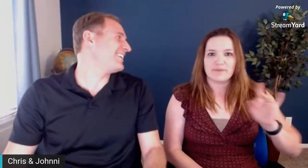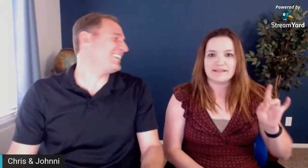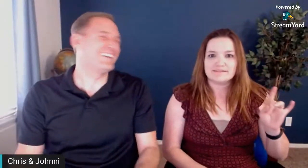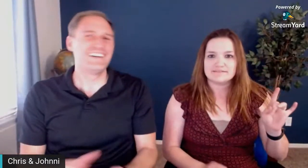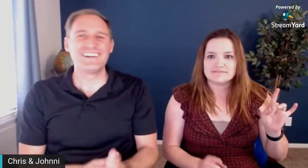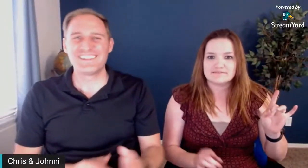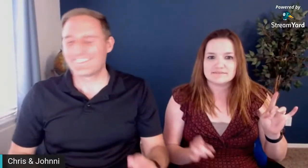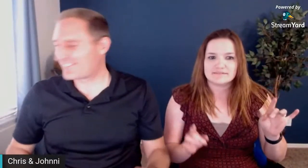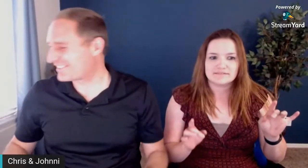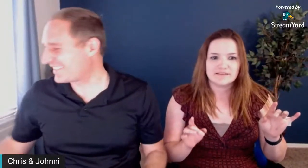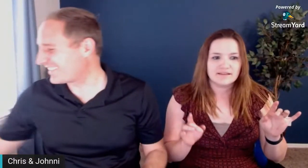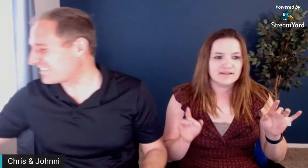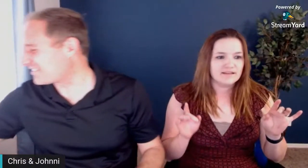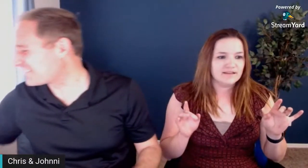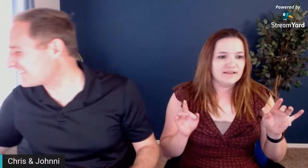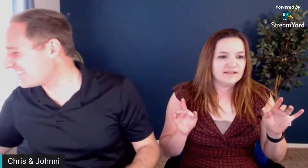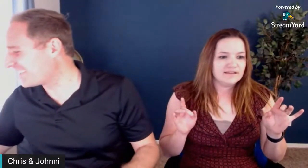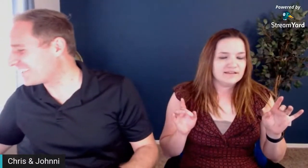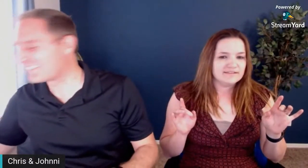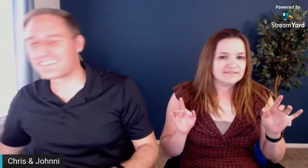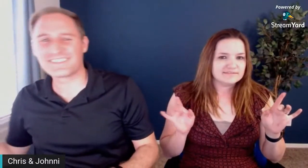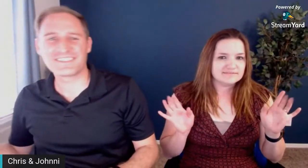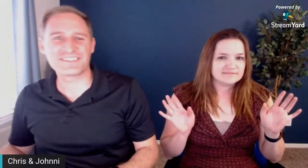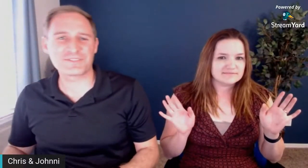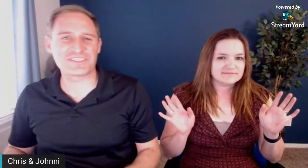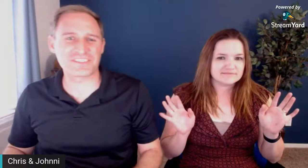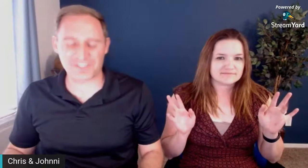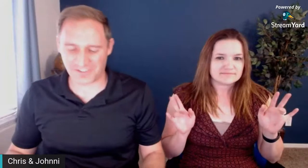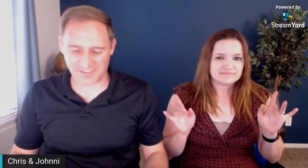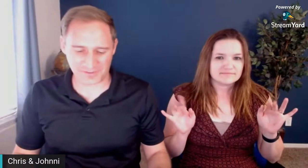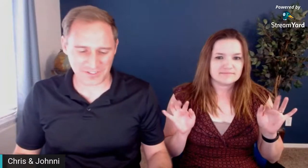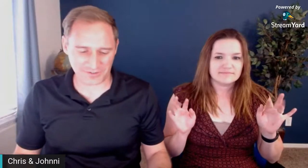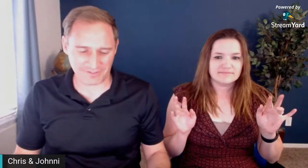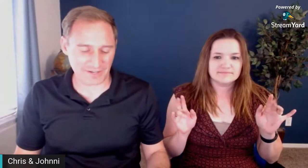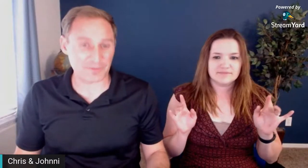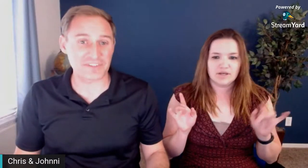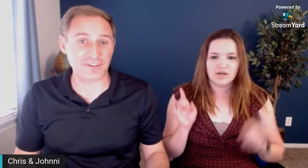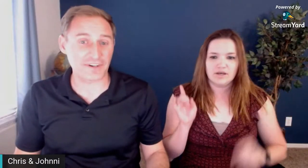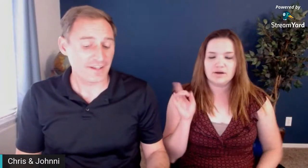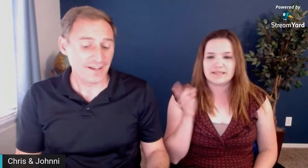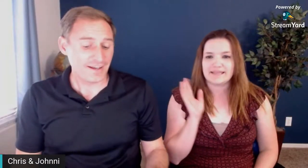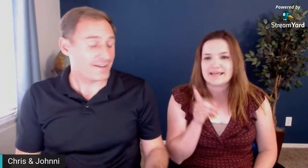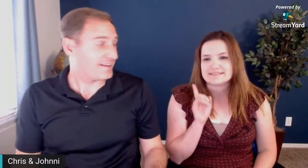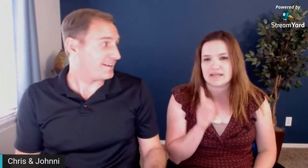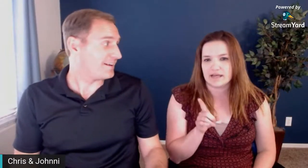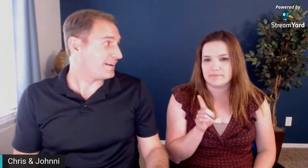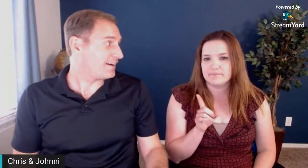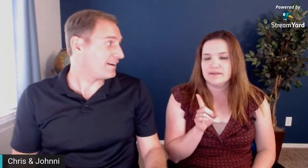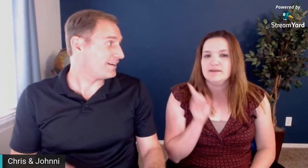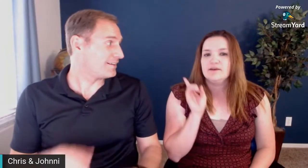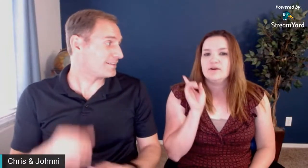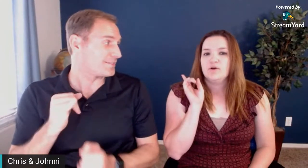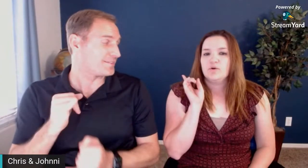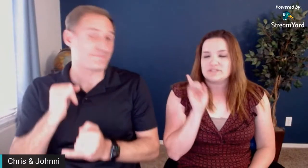Wait. Of course, the dog is squeezing this squeak toy right. Right when we start. Last time we